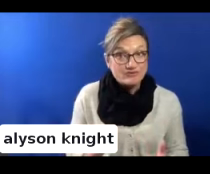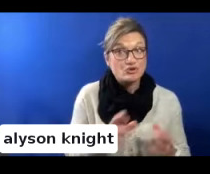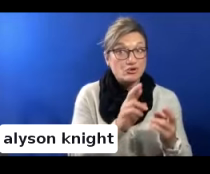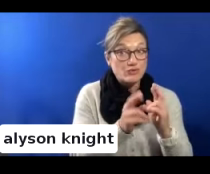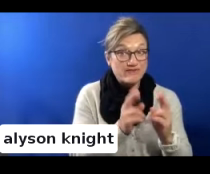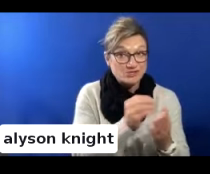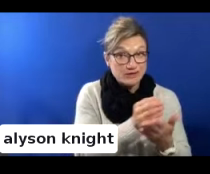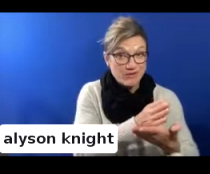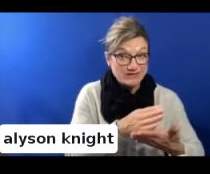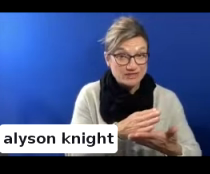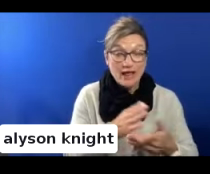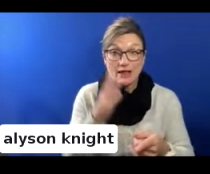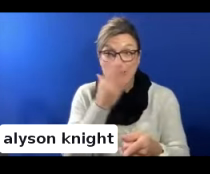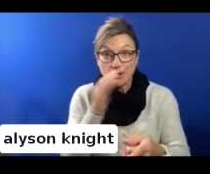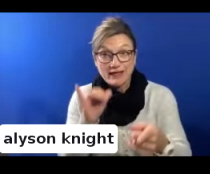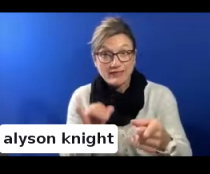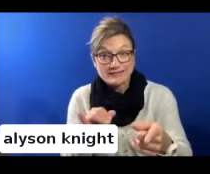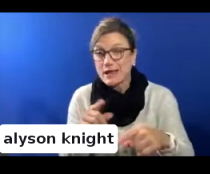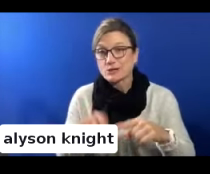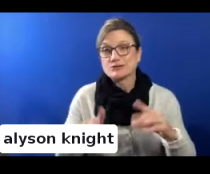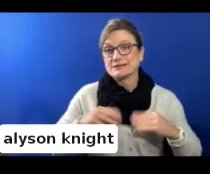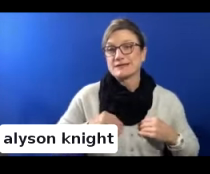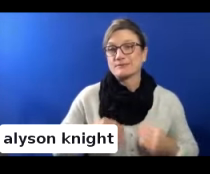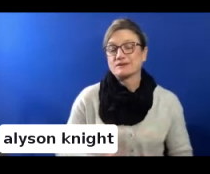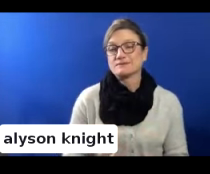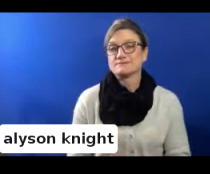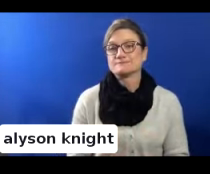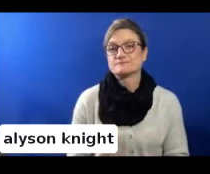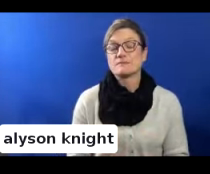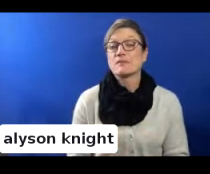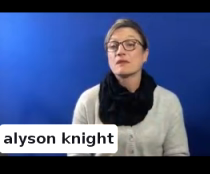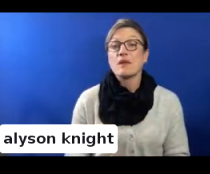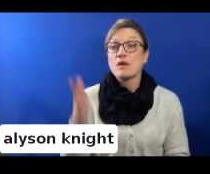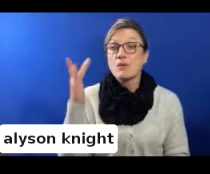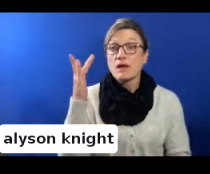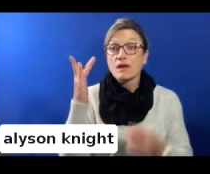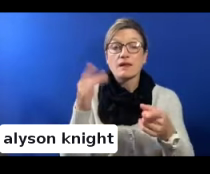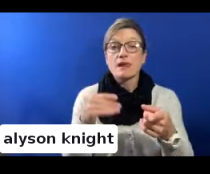looked like this would not be accepted. Because there is no revision.